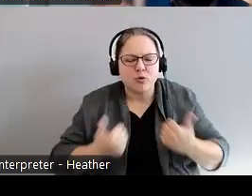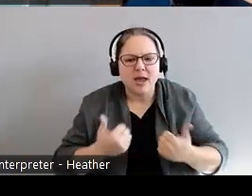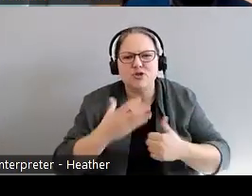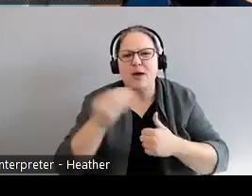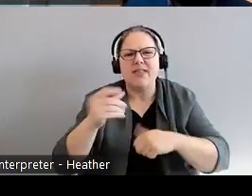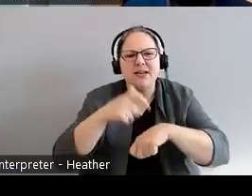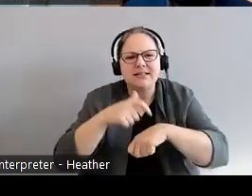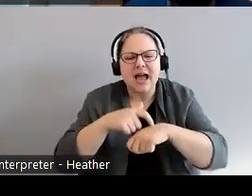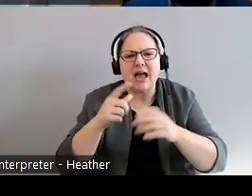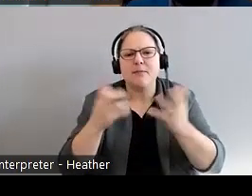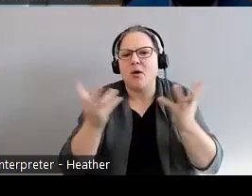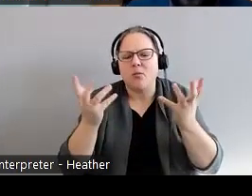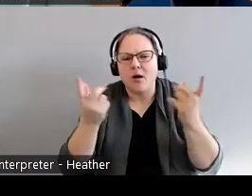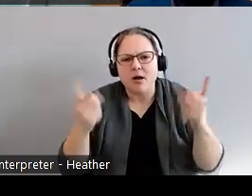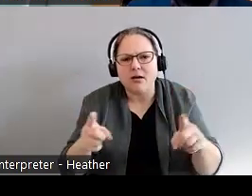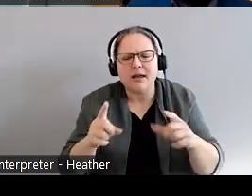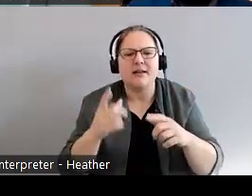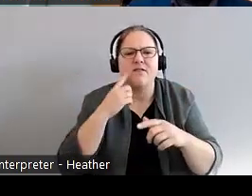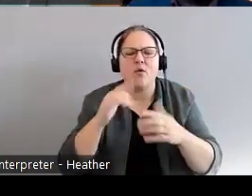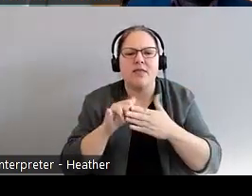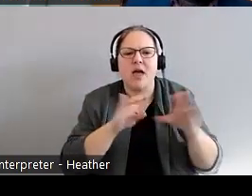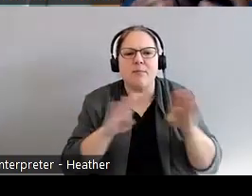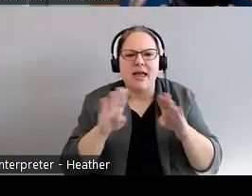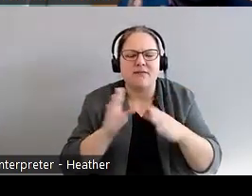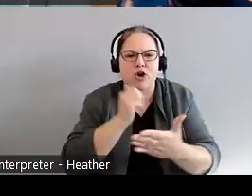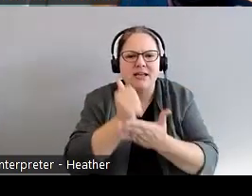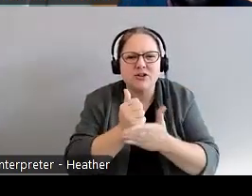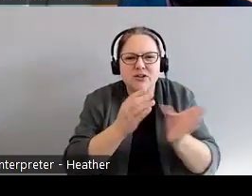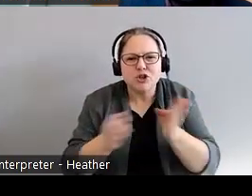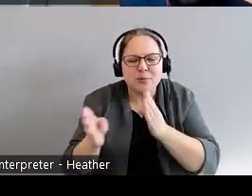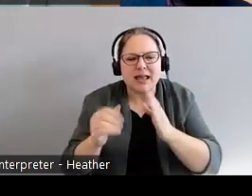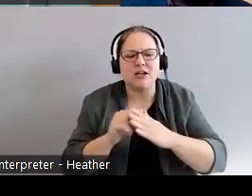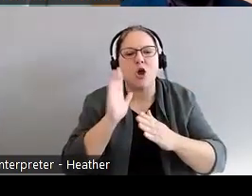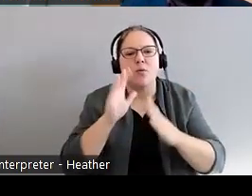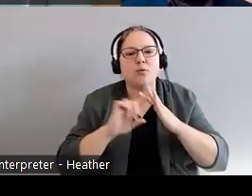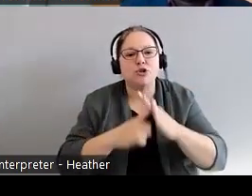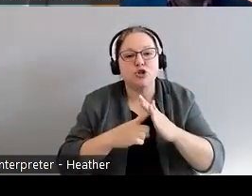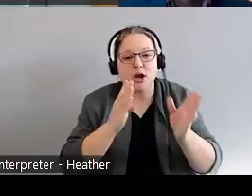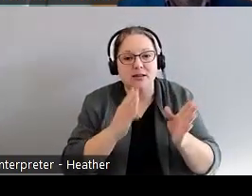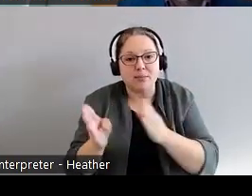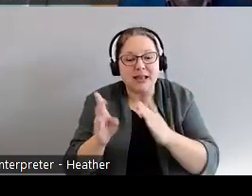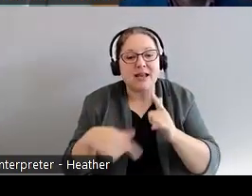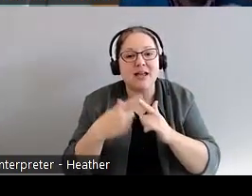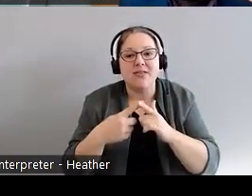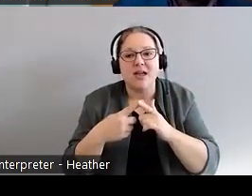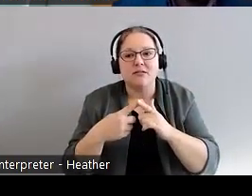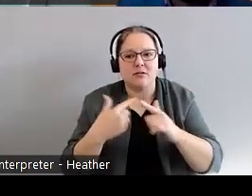We created a behavior intervention plan. Um we uh implemented the plan uh and we uh transferred the